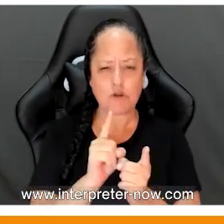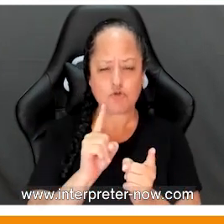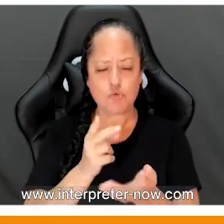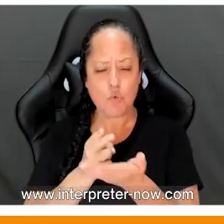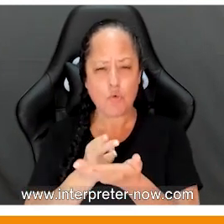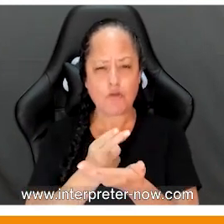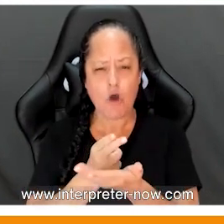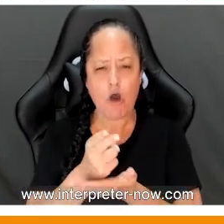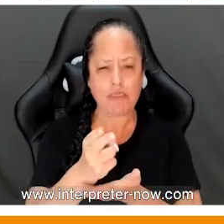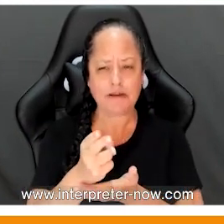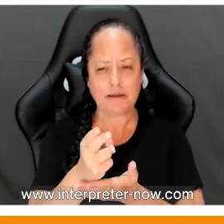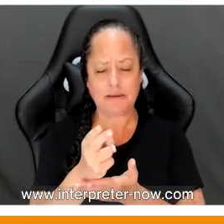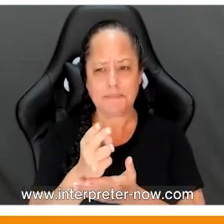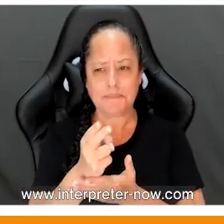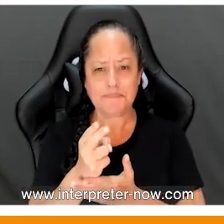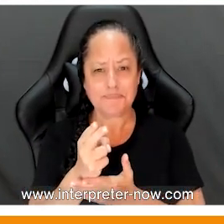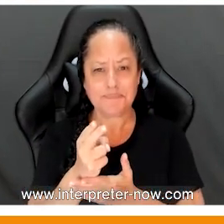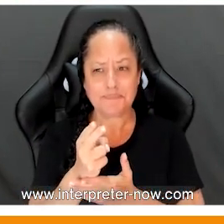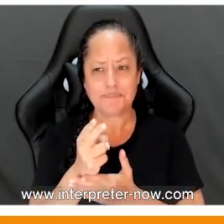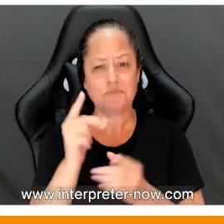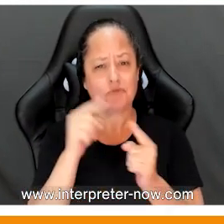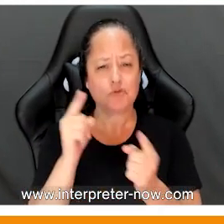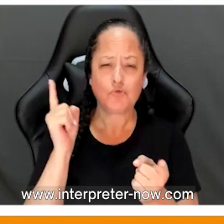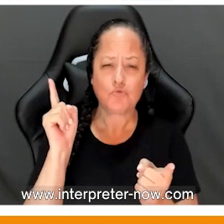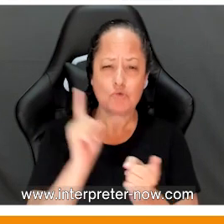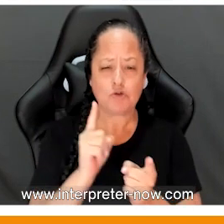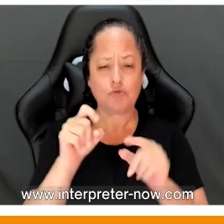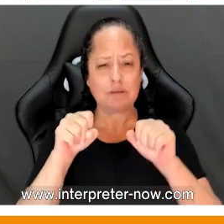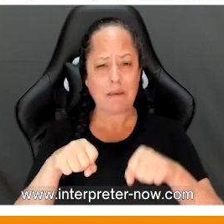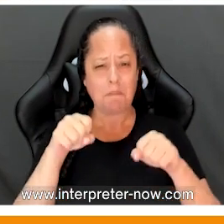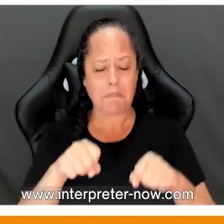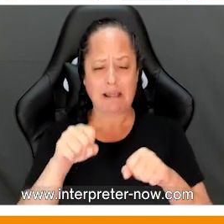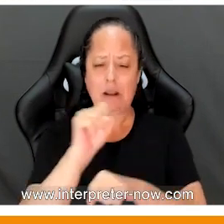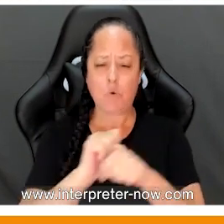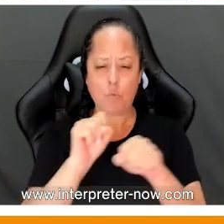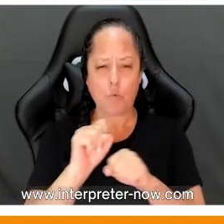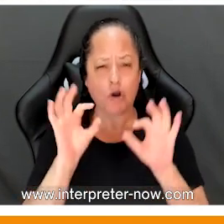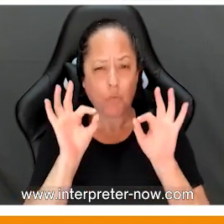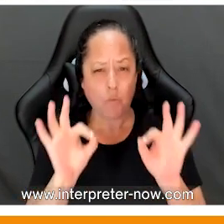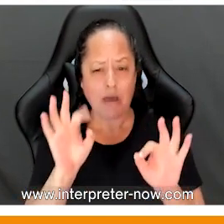authenticity, and ultimately, to reduce our ability to do our work well.